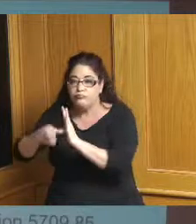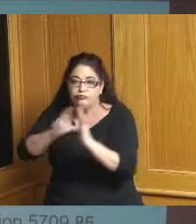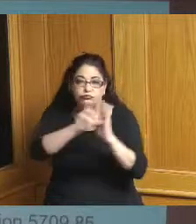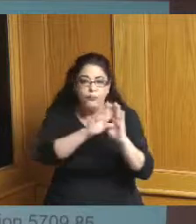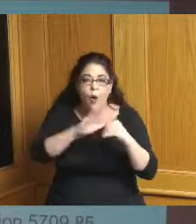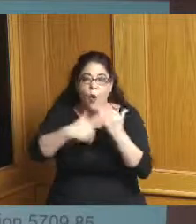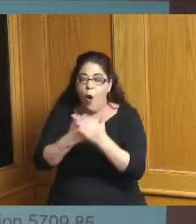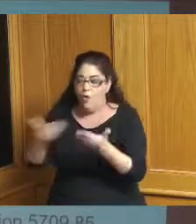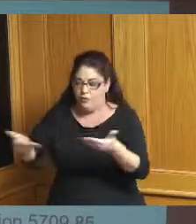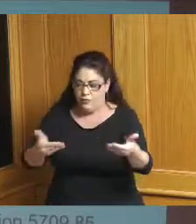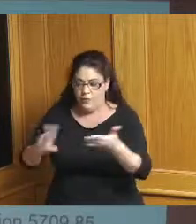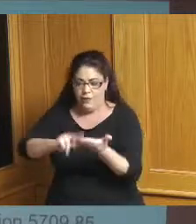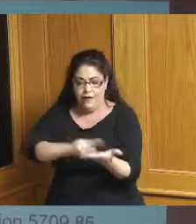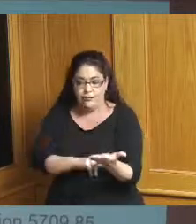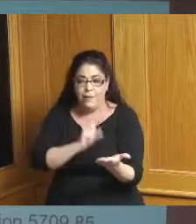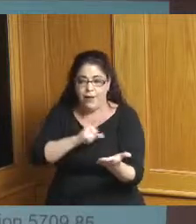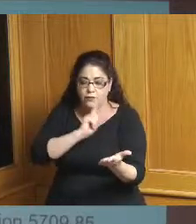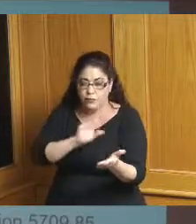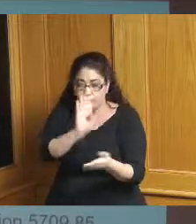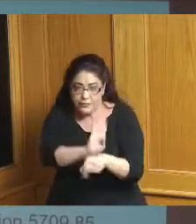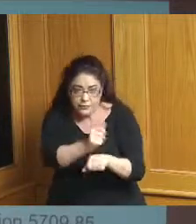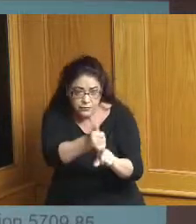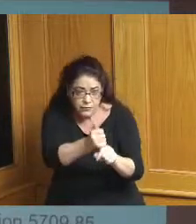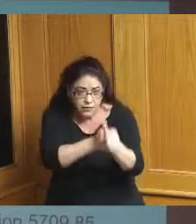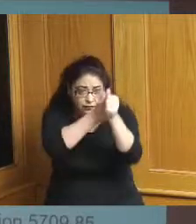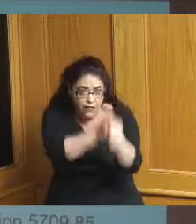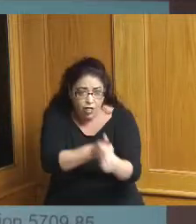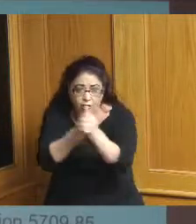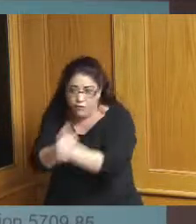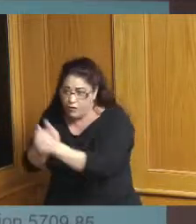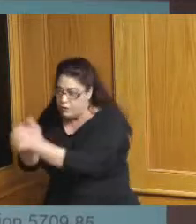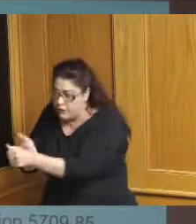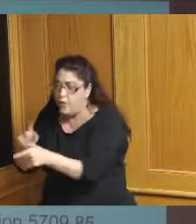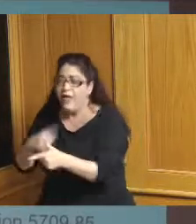these agreements and to make recommendations to you the County Commissioners so you can